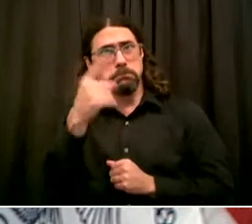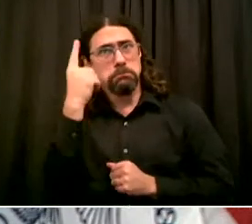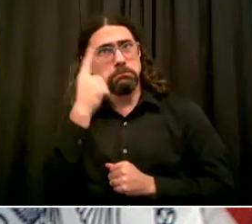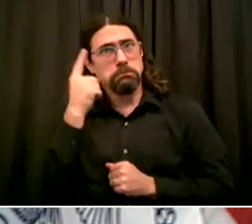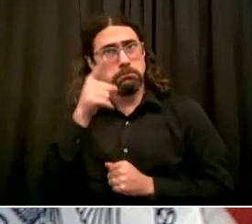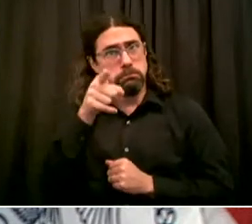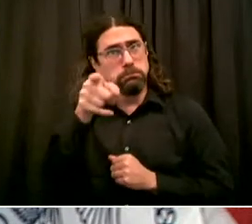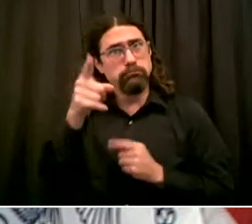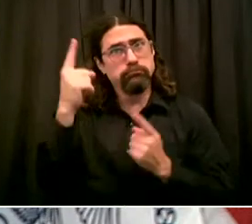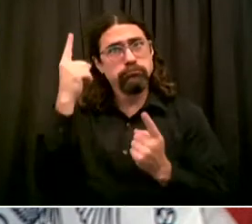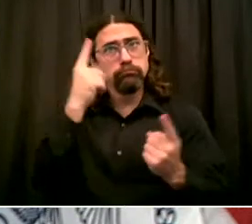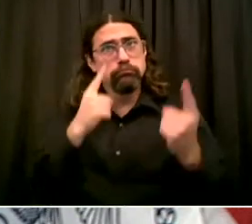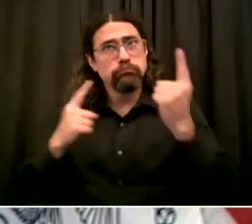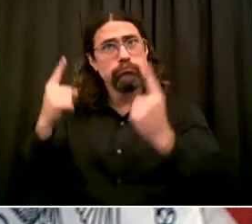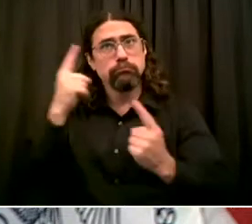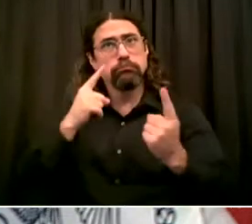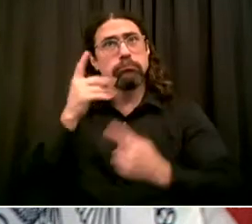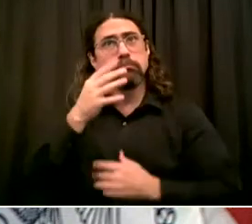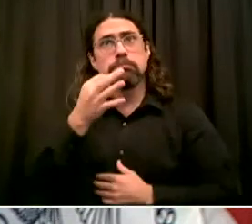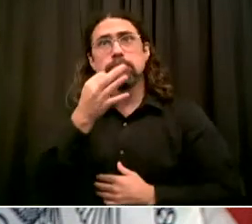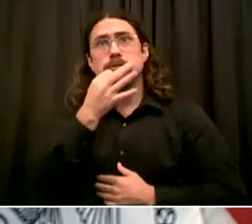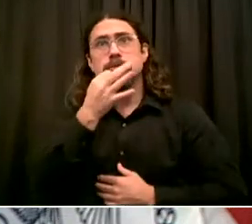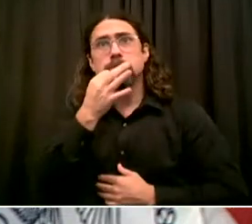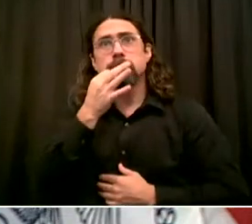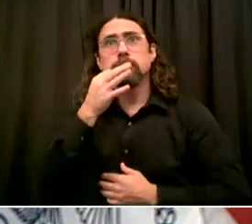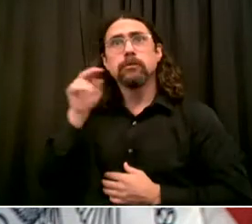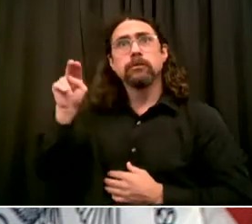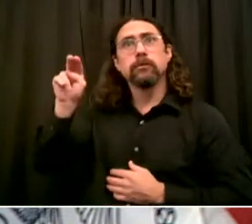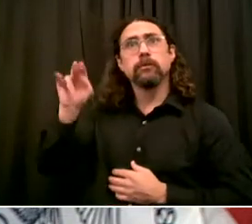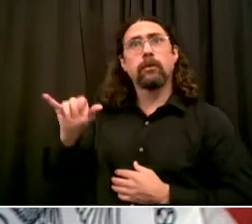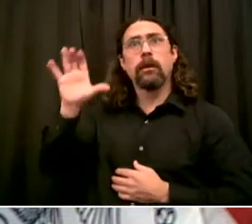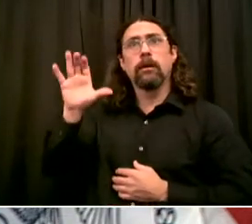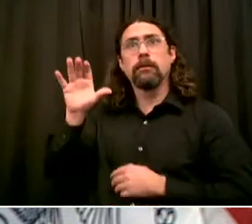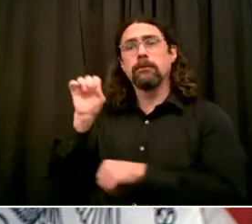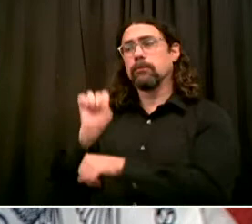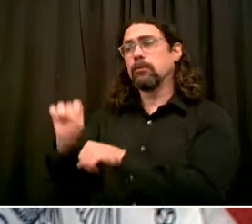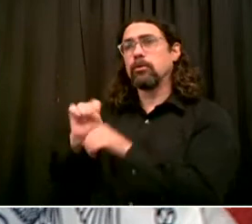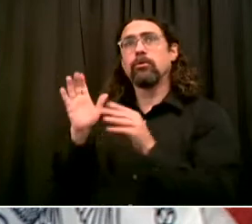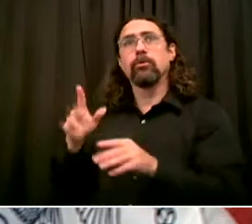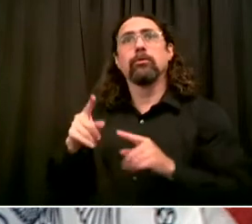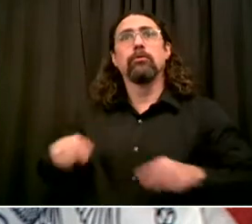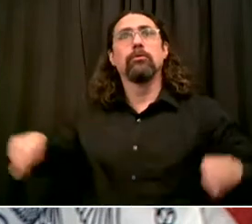PUBLIC HEALTH ADVOCATES HAVEVE BEENNR PEESSINGNG FOR. A LOT OF YOUR CONTEMPLATING RETURNING THE